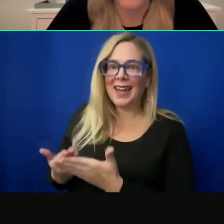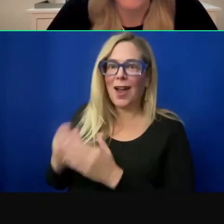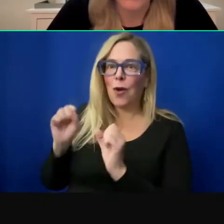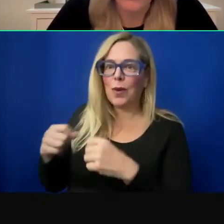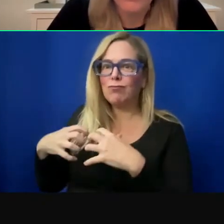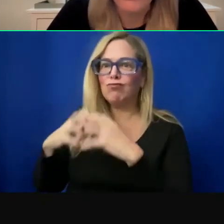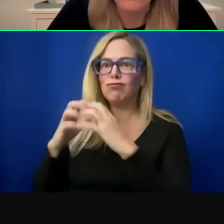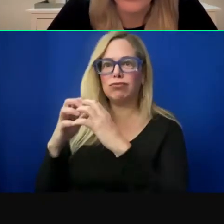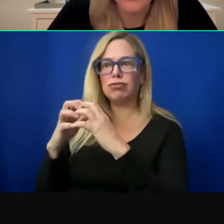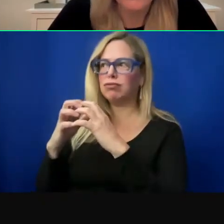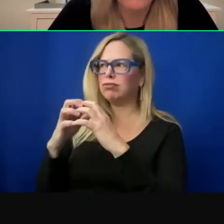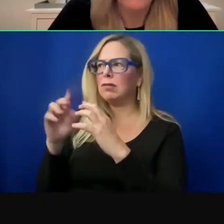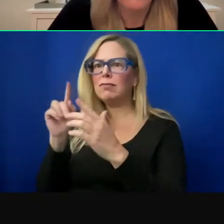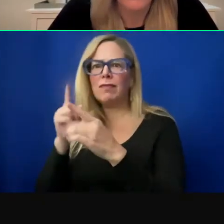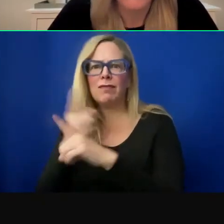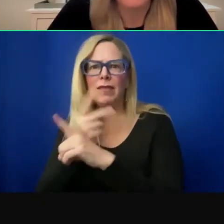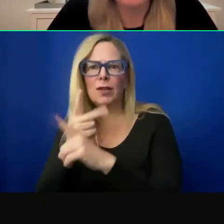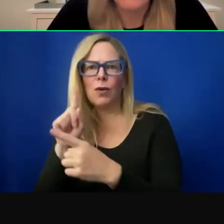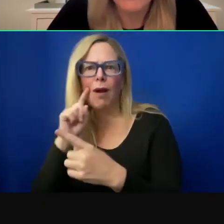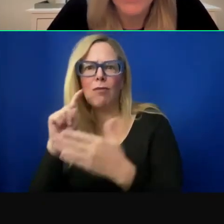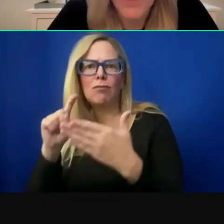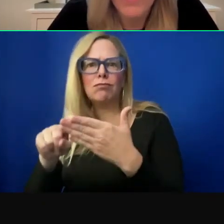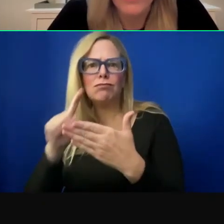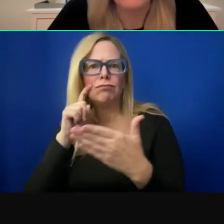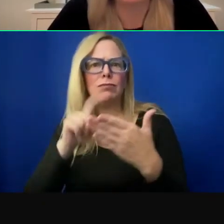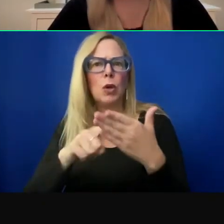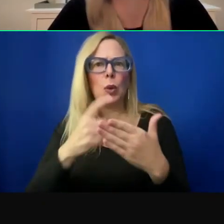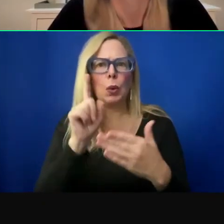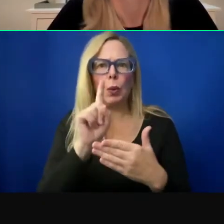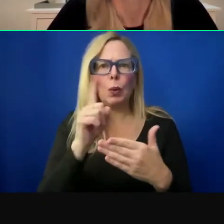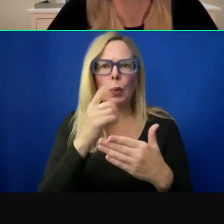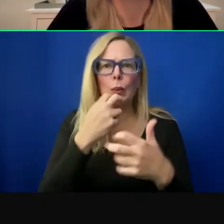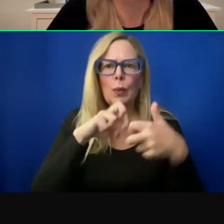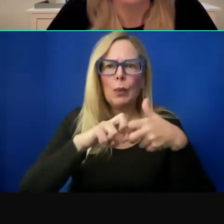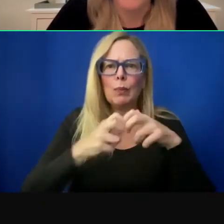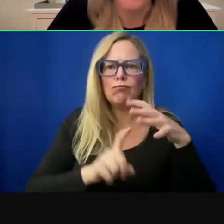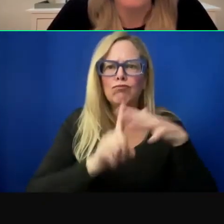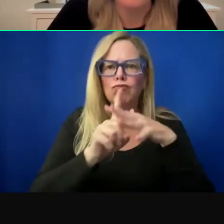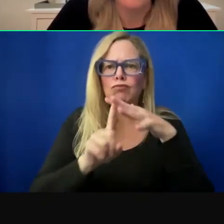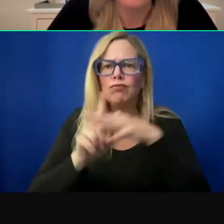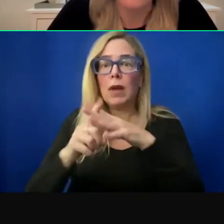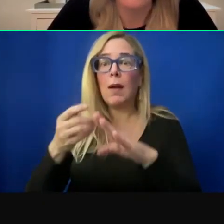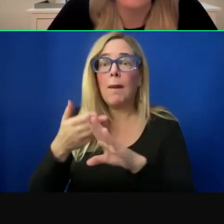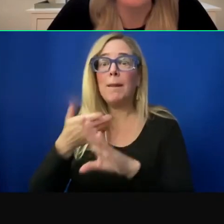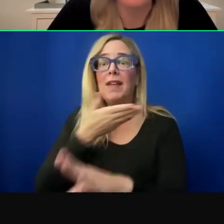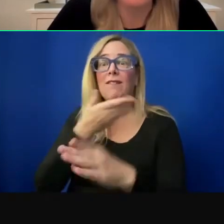when things are not working and to do something about it before it impacts a large number of